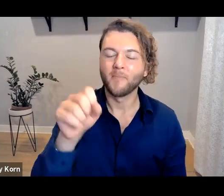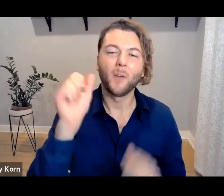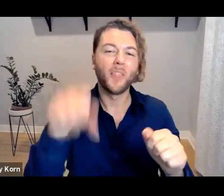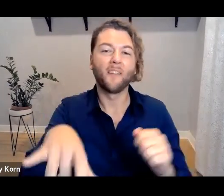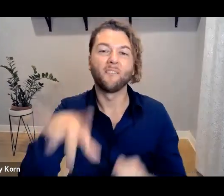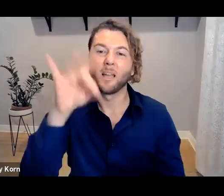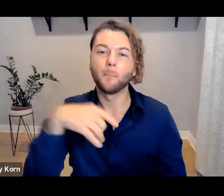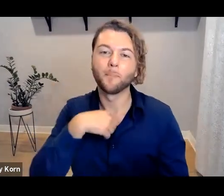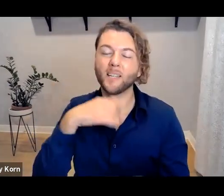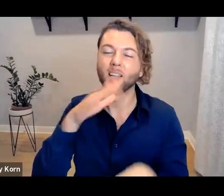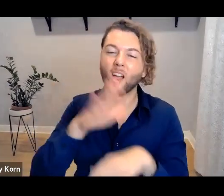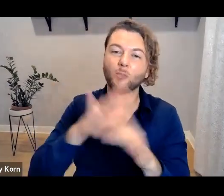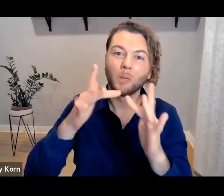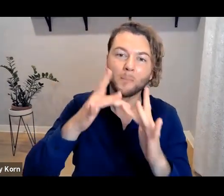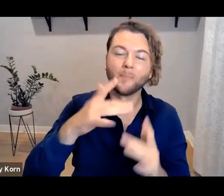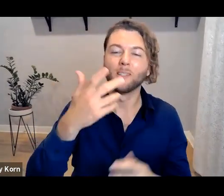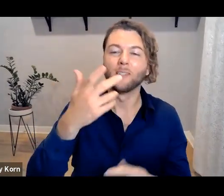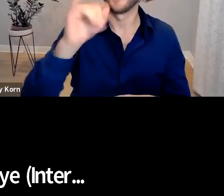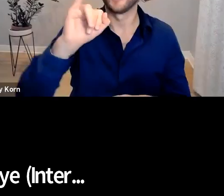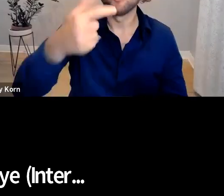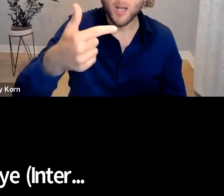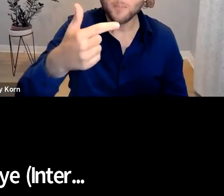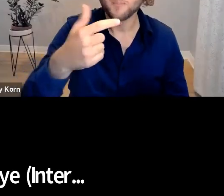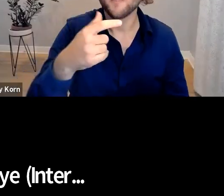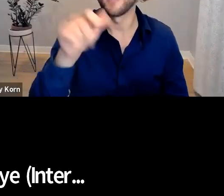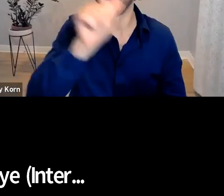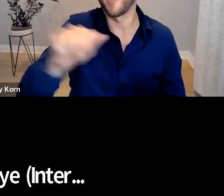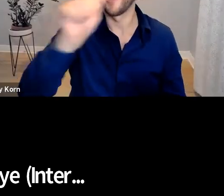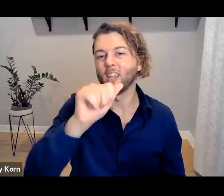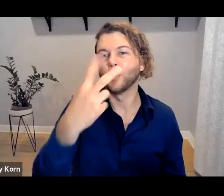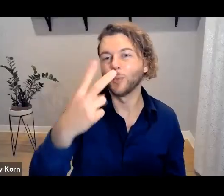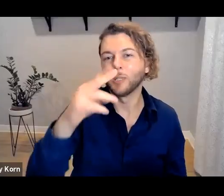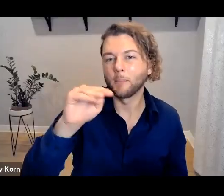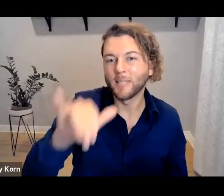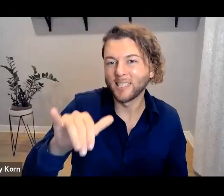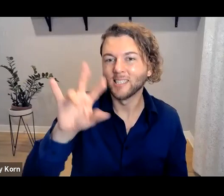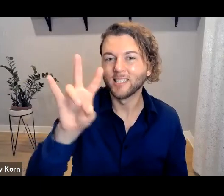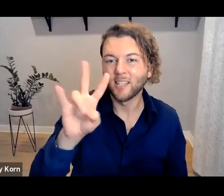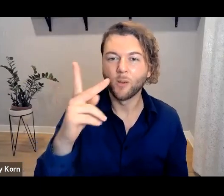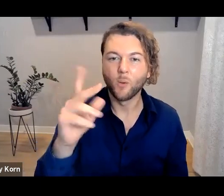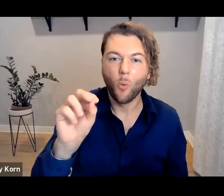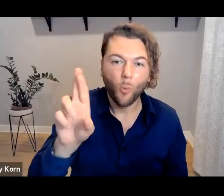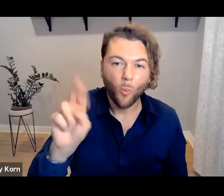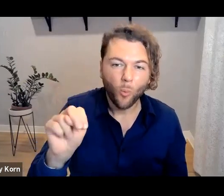[Tommy] You can find me on Instagram @2mmy7korn